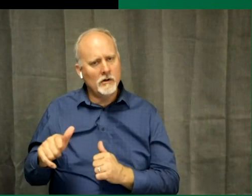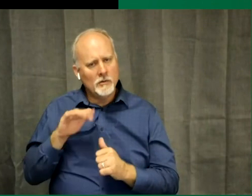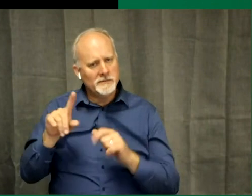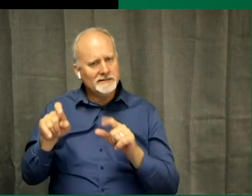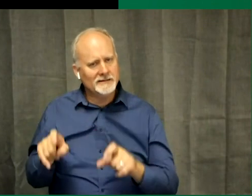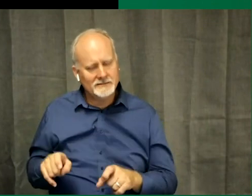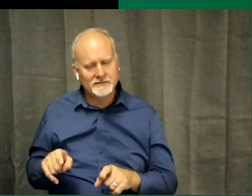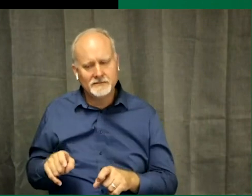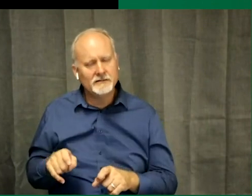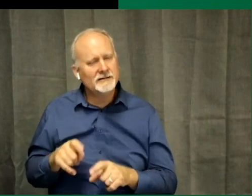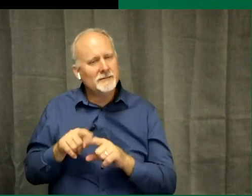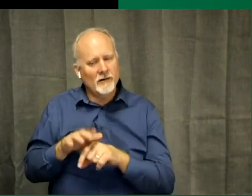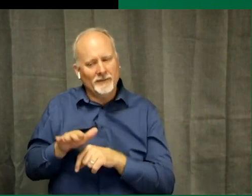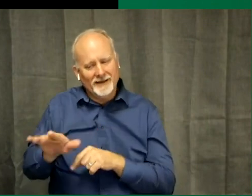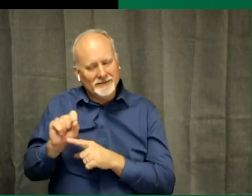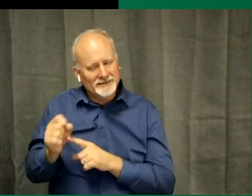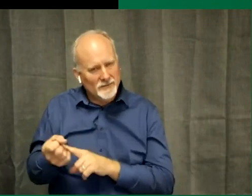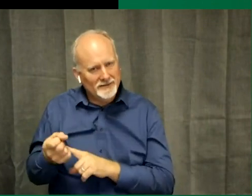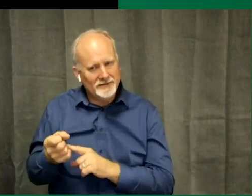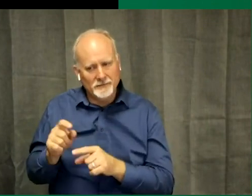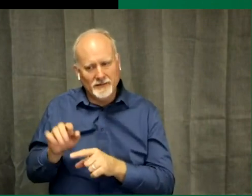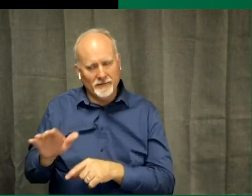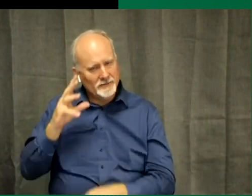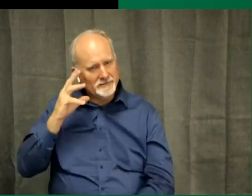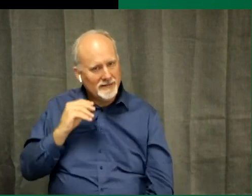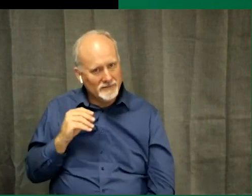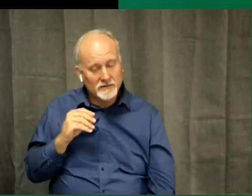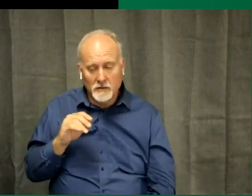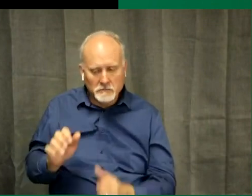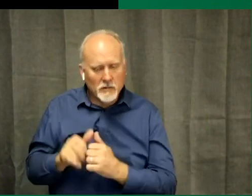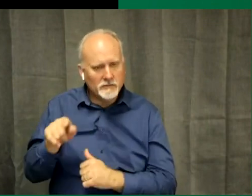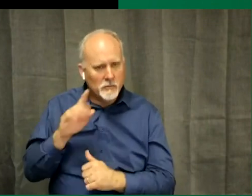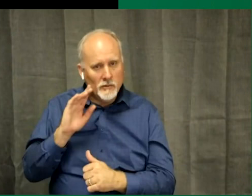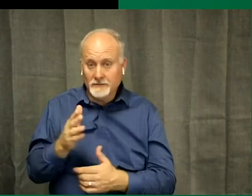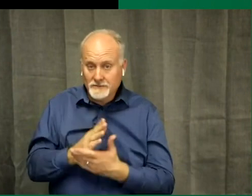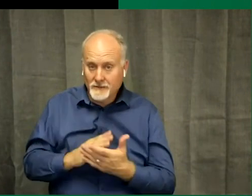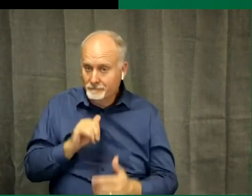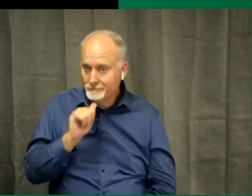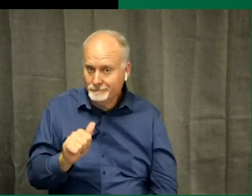unique circumstances and experience and most of those end up testing but not all for example